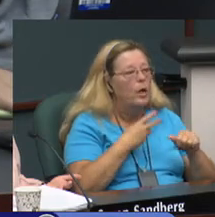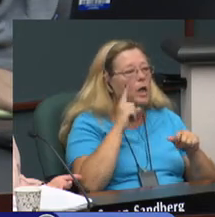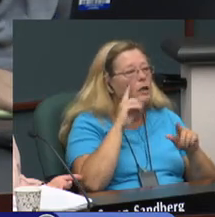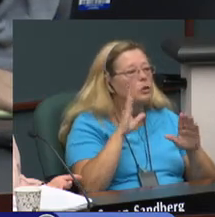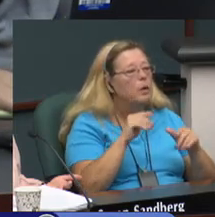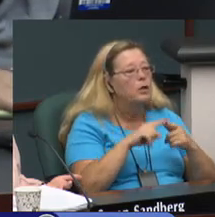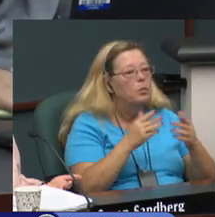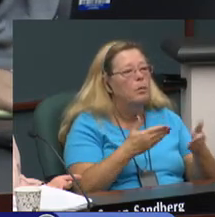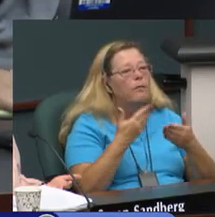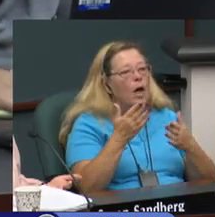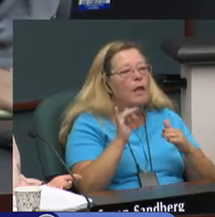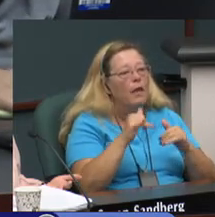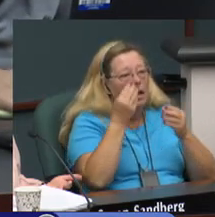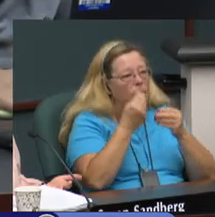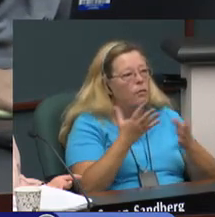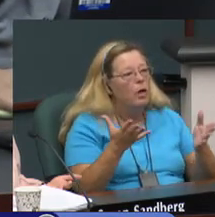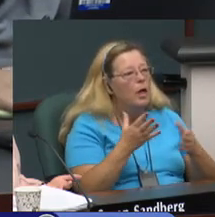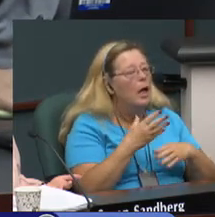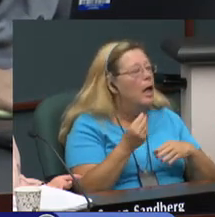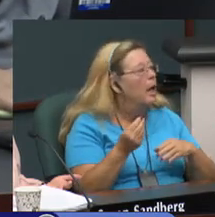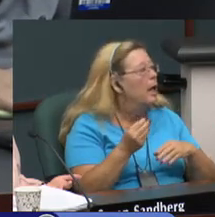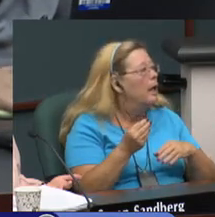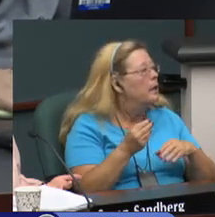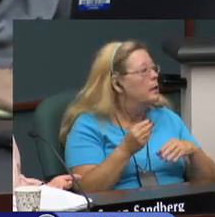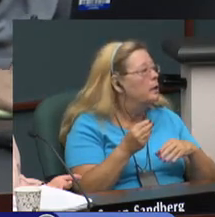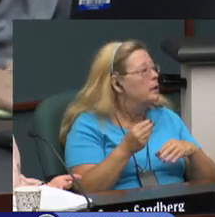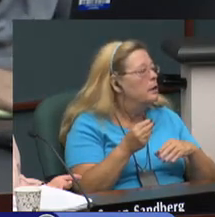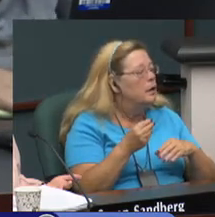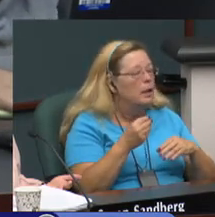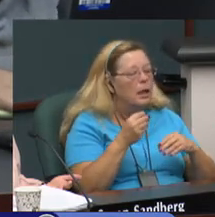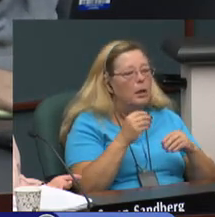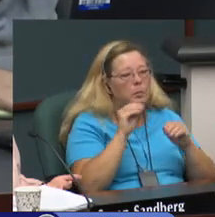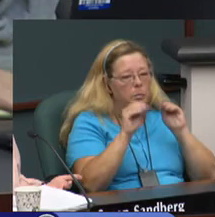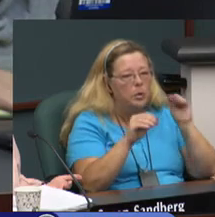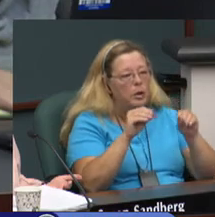information and have it out there to review I mean we we have to do that in